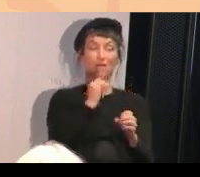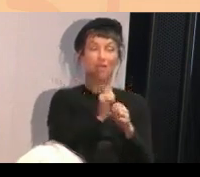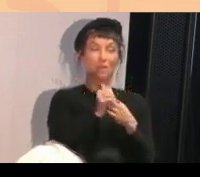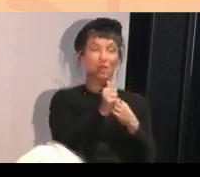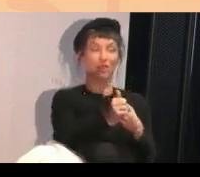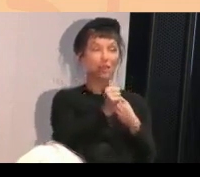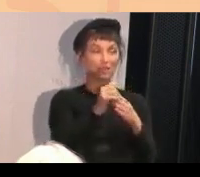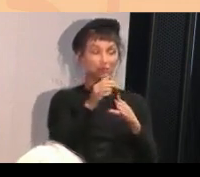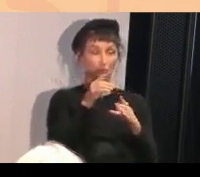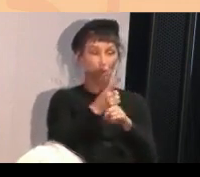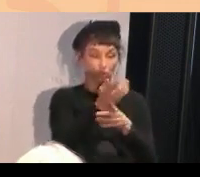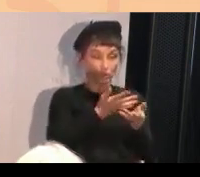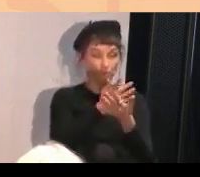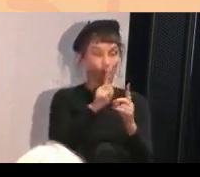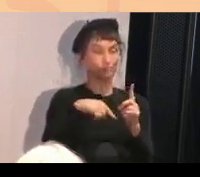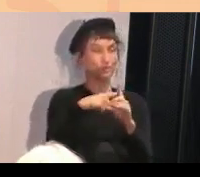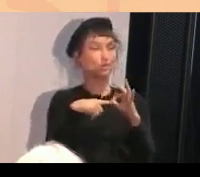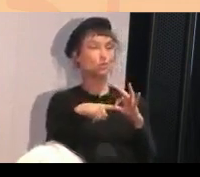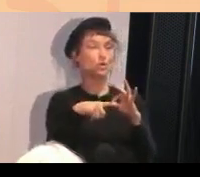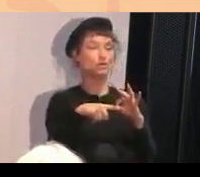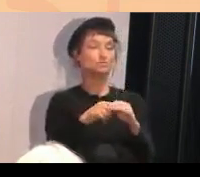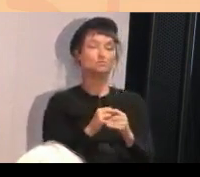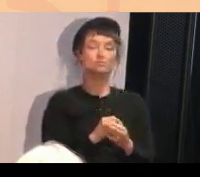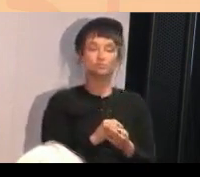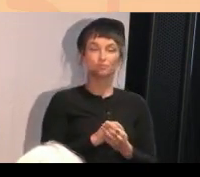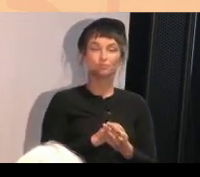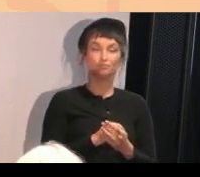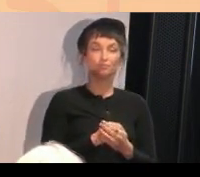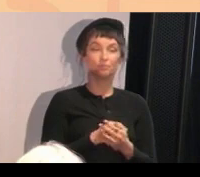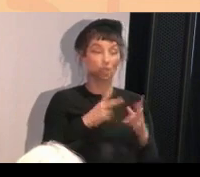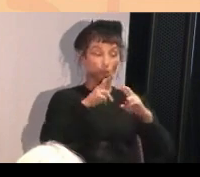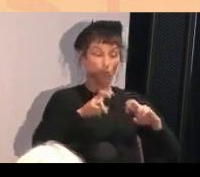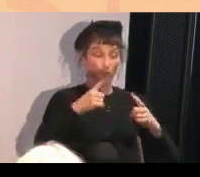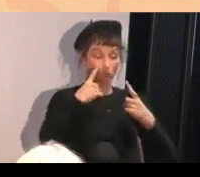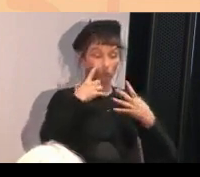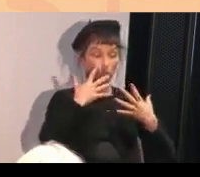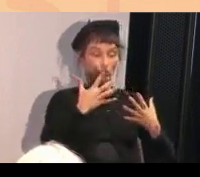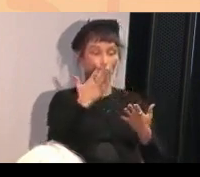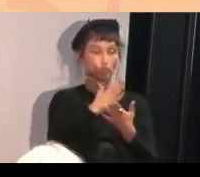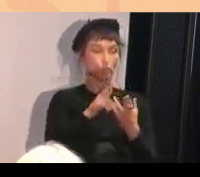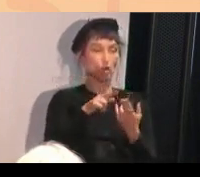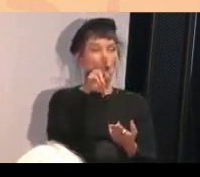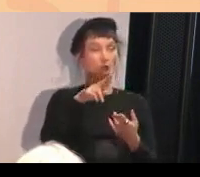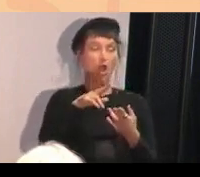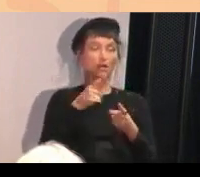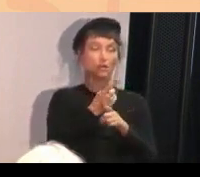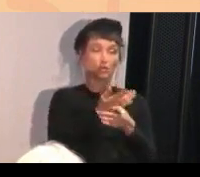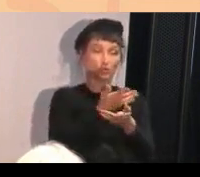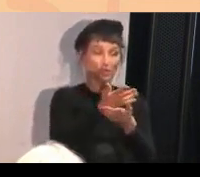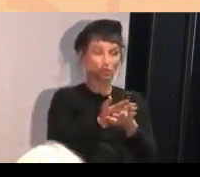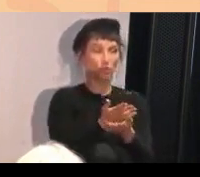the research shows how high the consultation burden around ICIP protection has been with